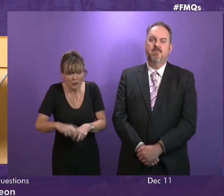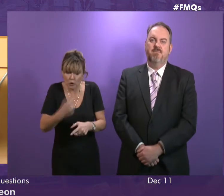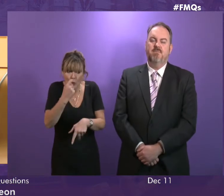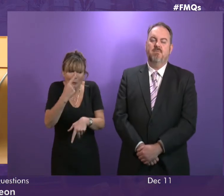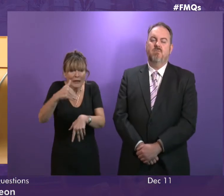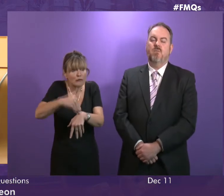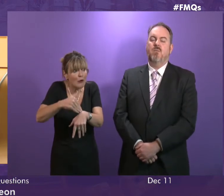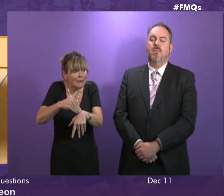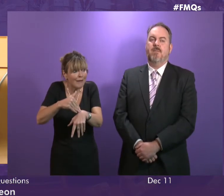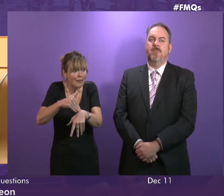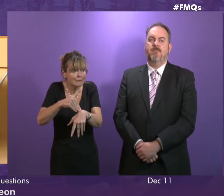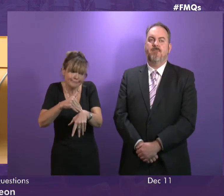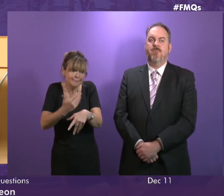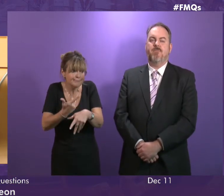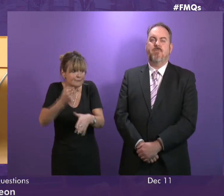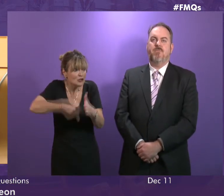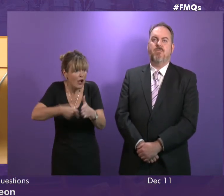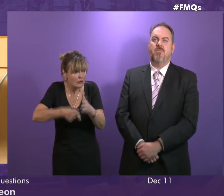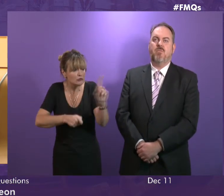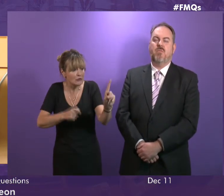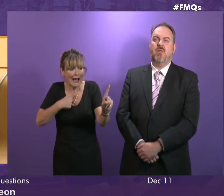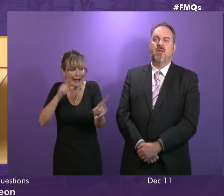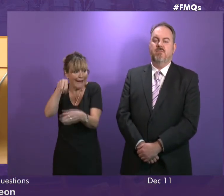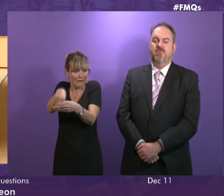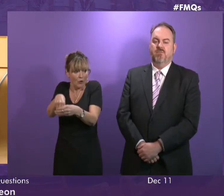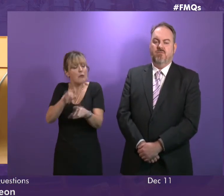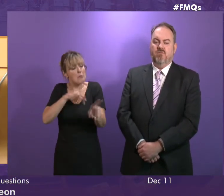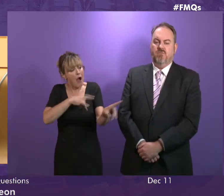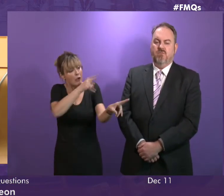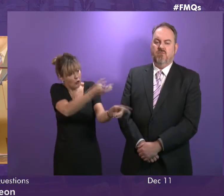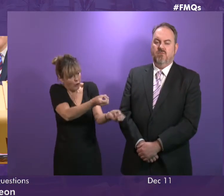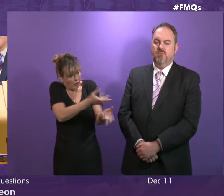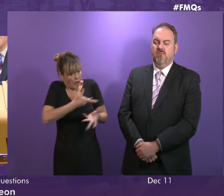I will, of course, convey Jackie Baillie’s question and request to the Lord Advocate